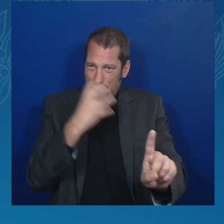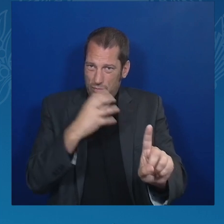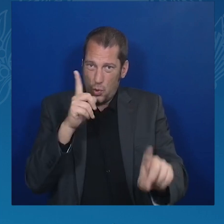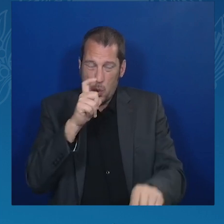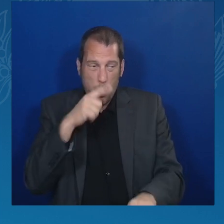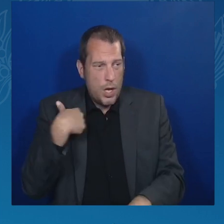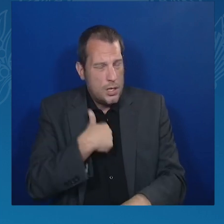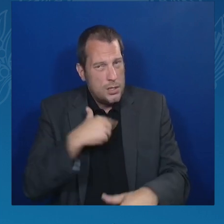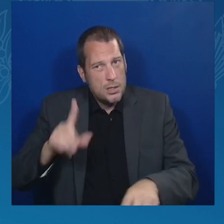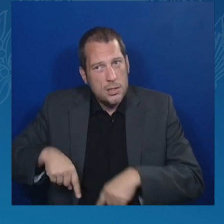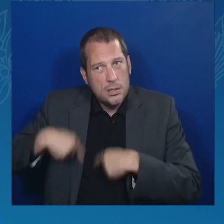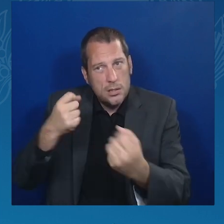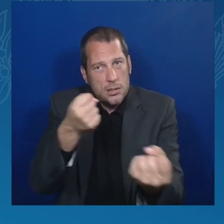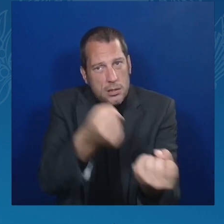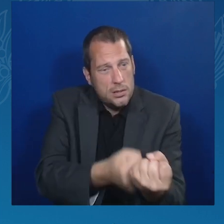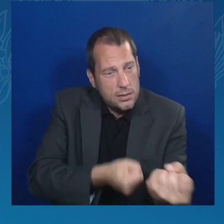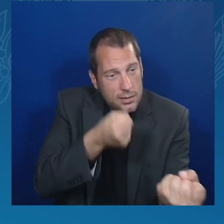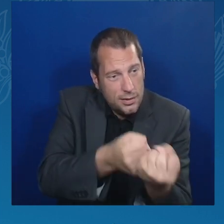and who the last administration looked out for.